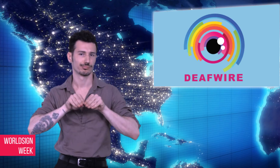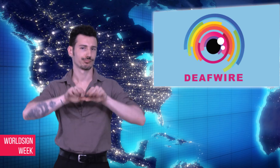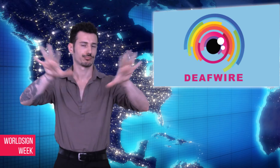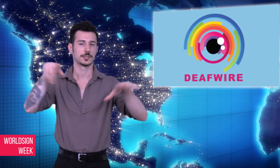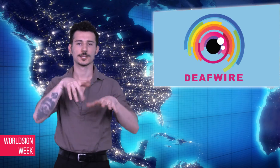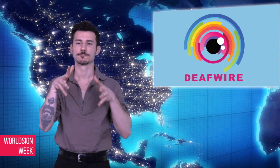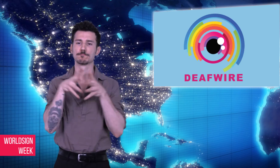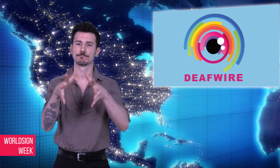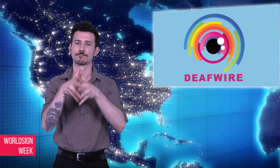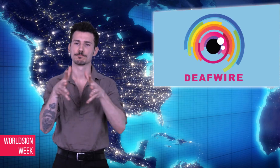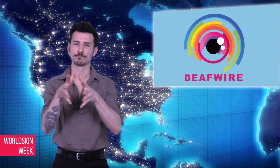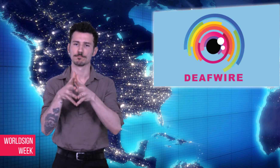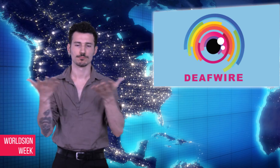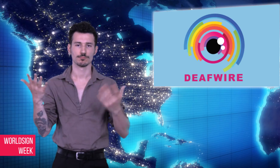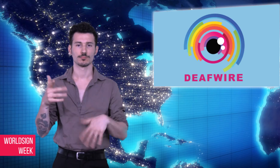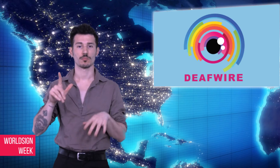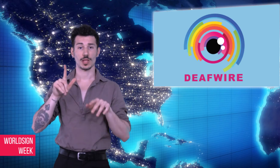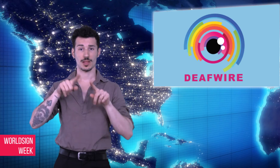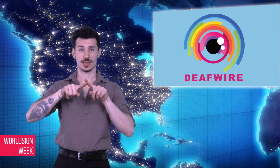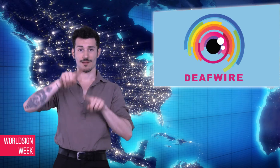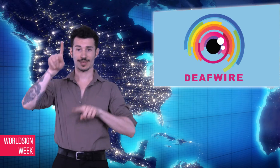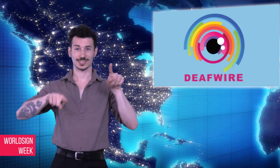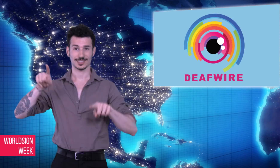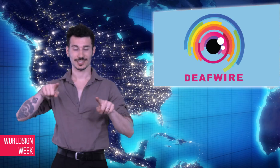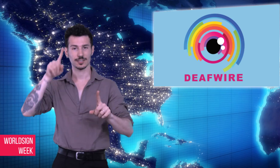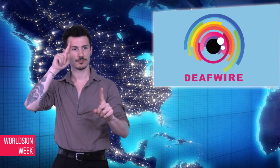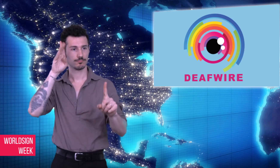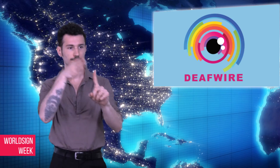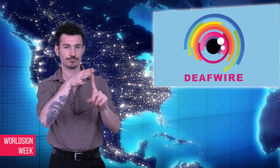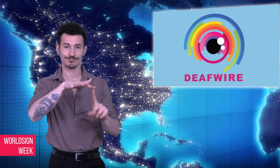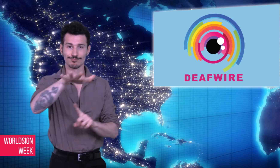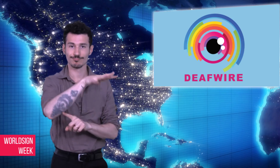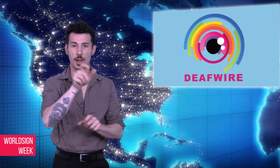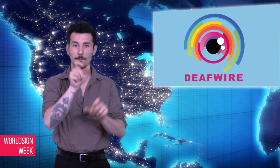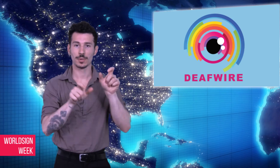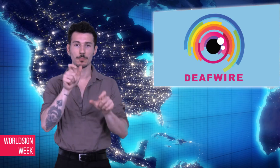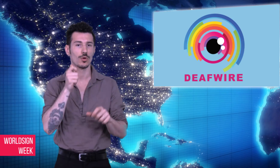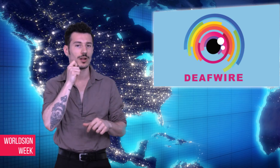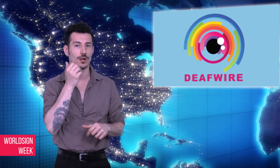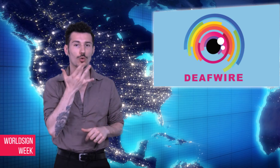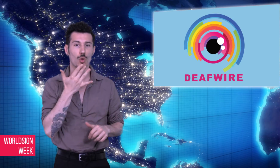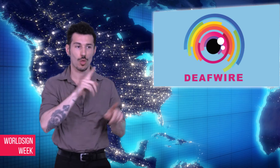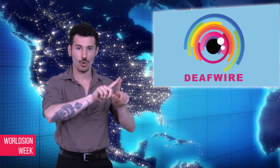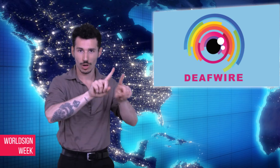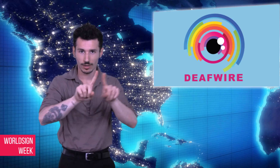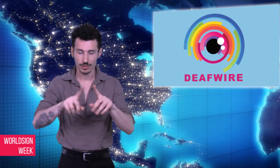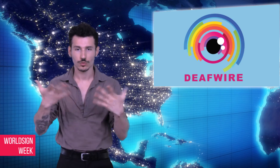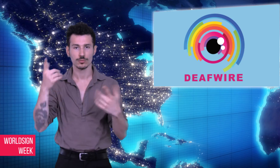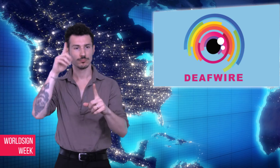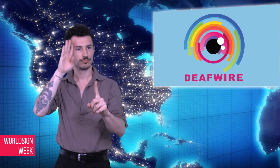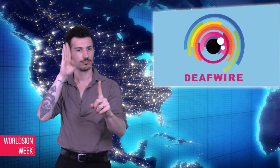activist Nyle DiMarco tweeted that diversity is not just about race and